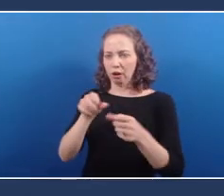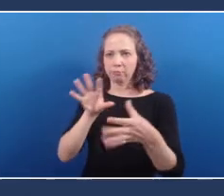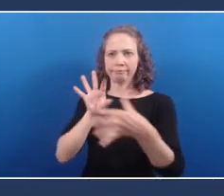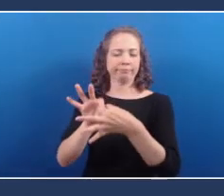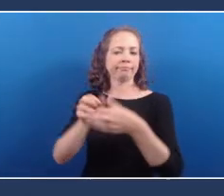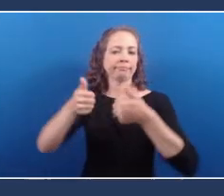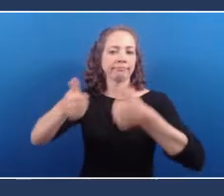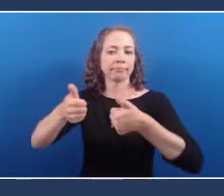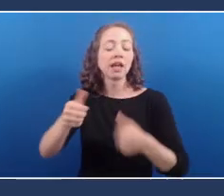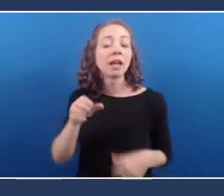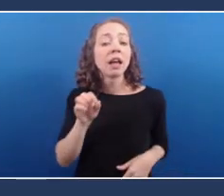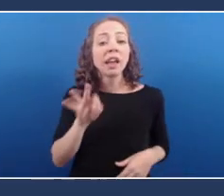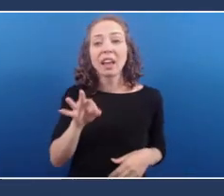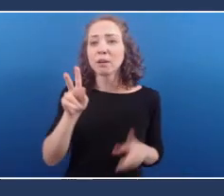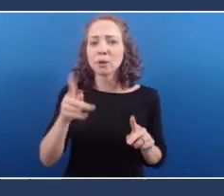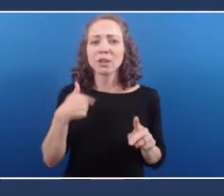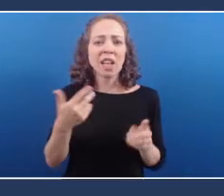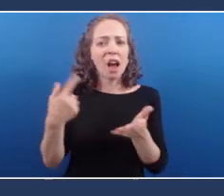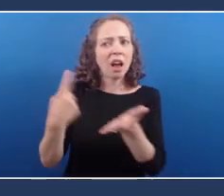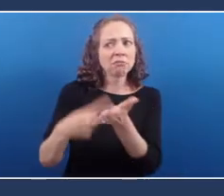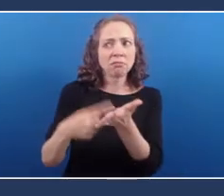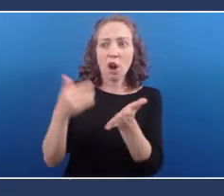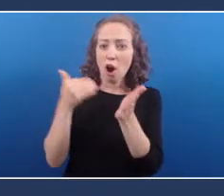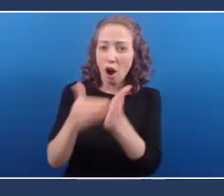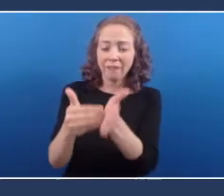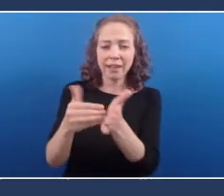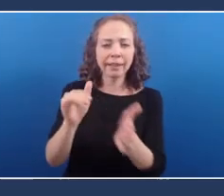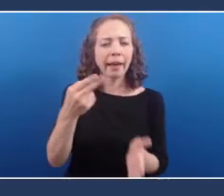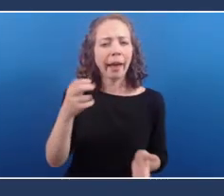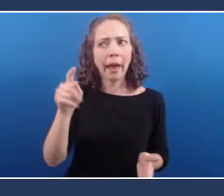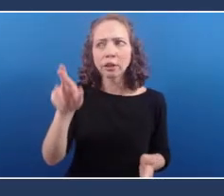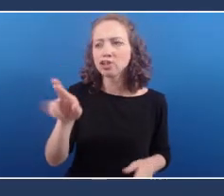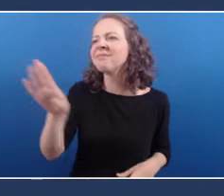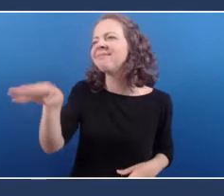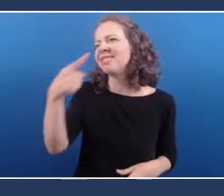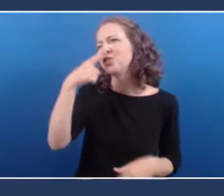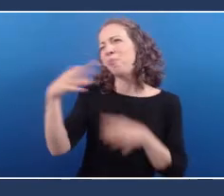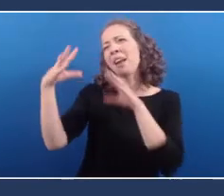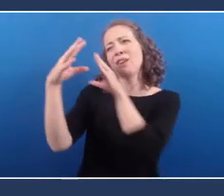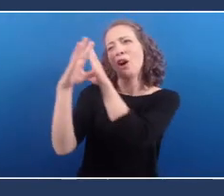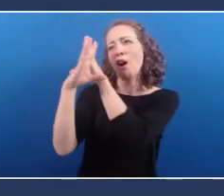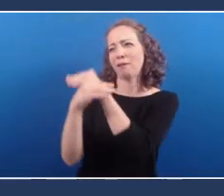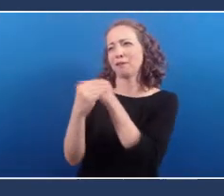can we have a meeting without that camera on? It just reduces a little bit more of that stress for me.